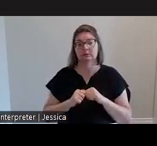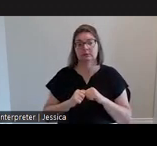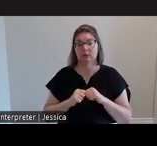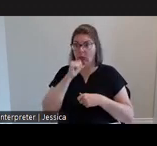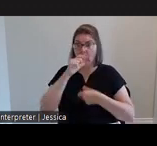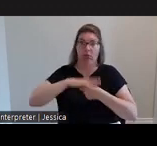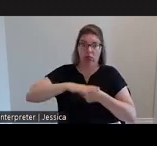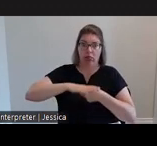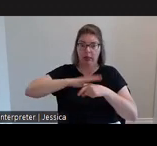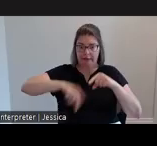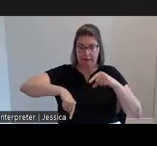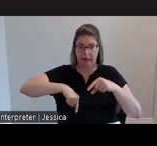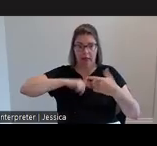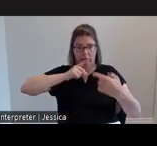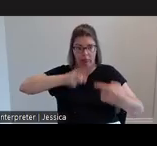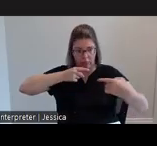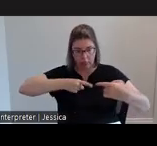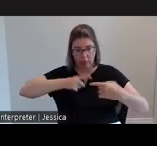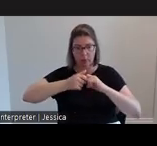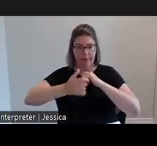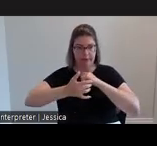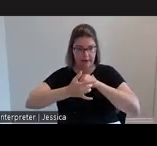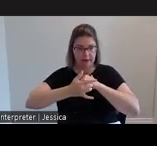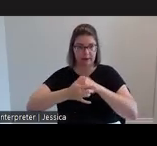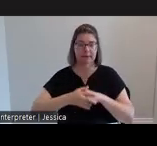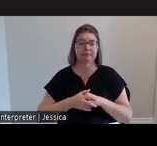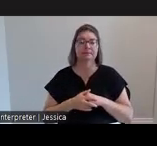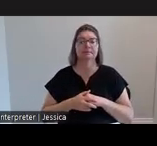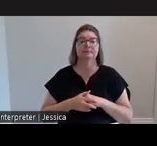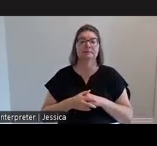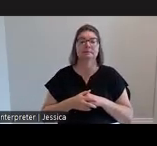that they can't share a screen. Um, if people are comfortable,